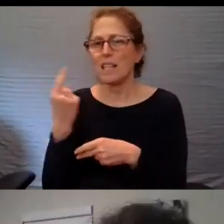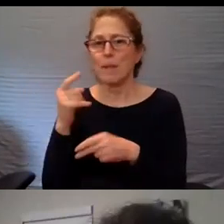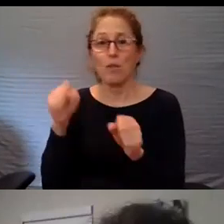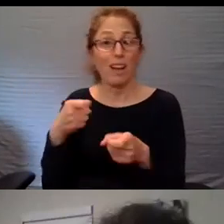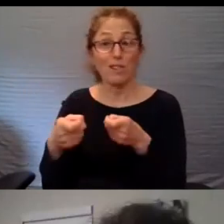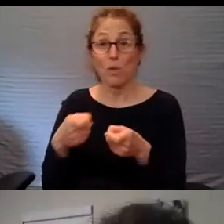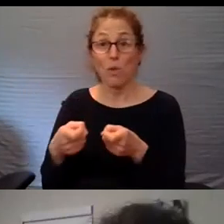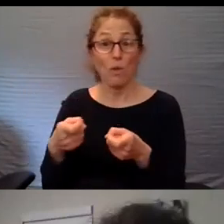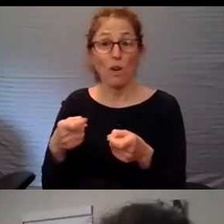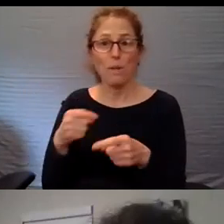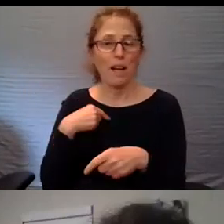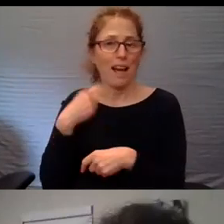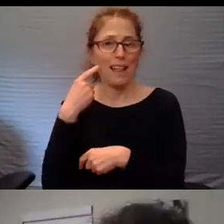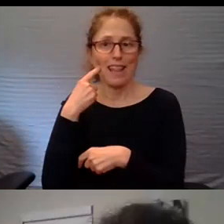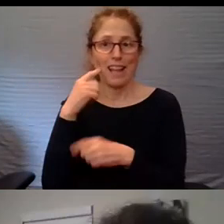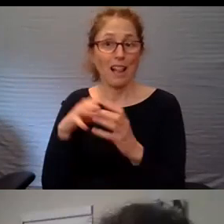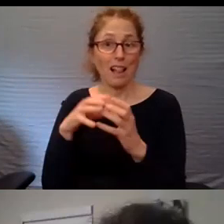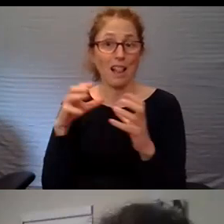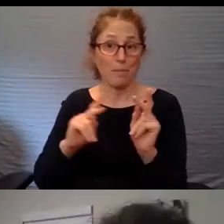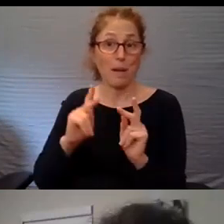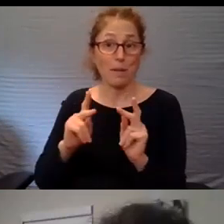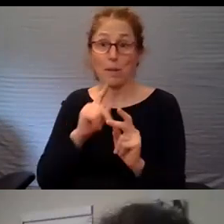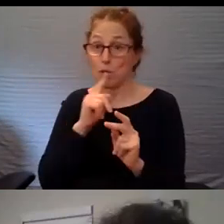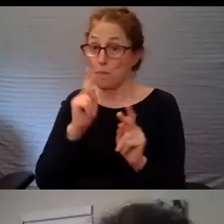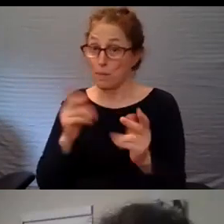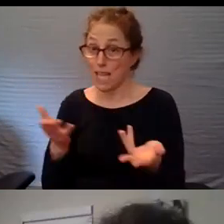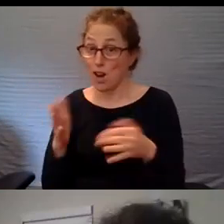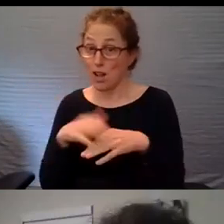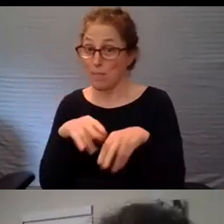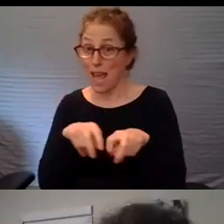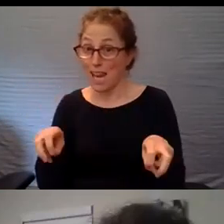But I think a lot of people, and I'm sure people on this panel can attest,